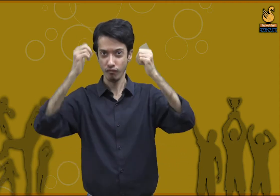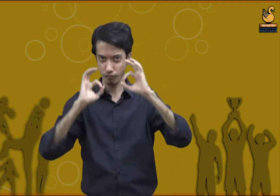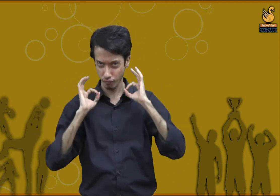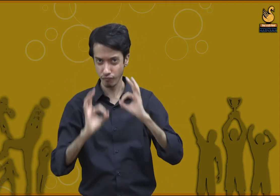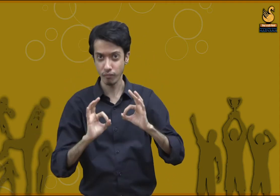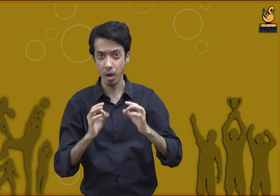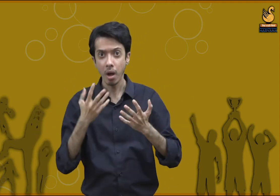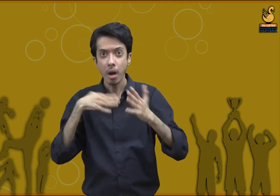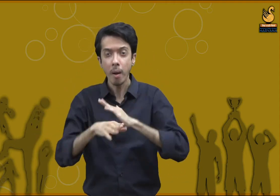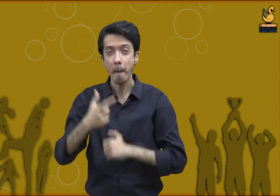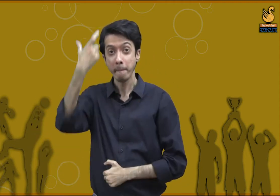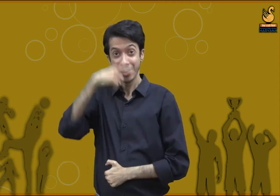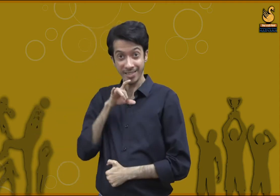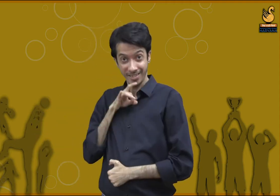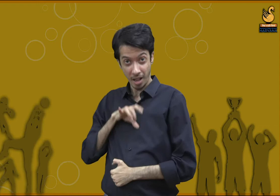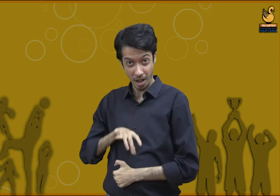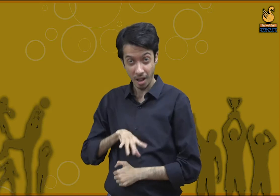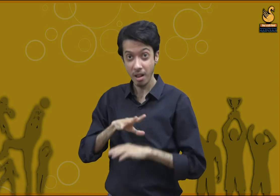On the basis of their personal skills and social skills